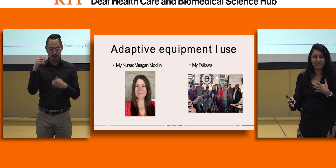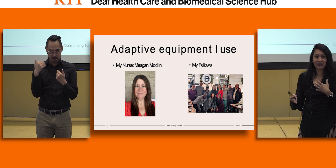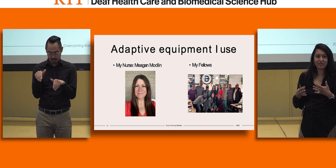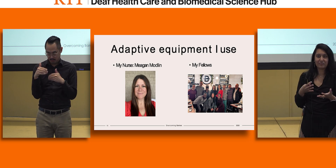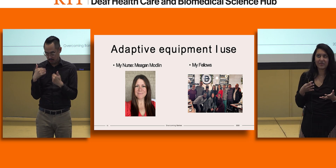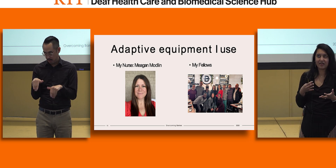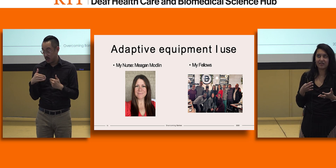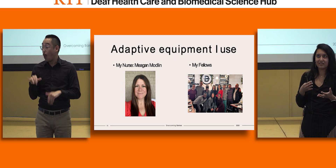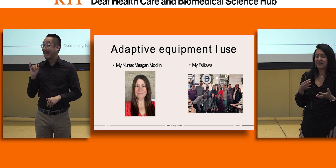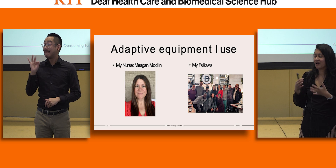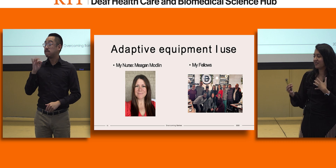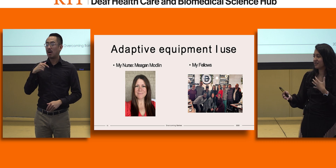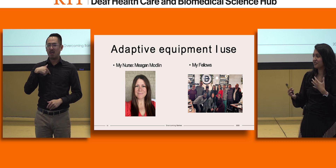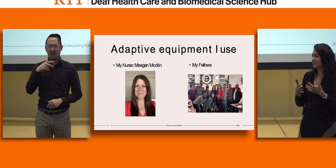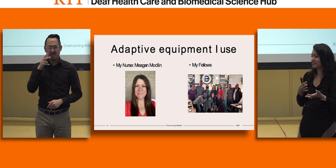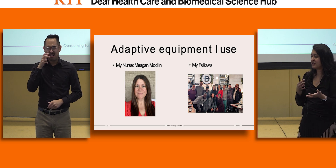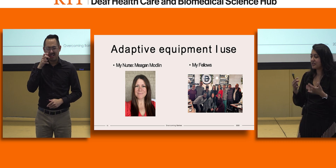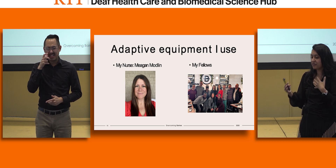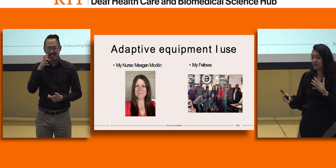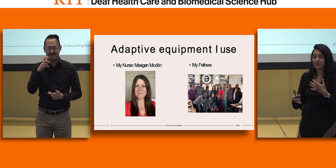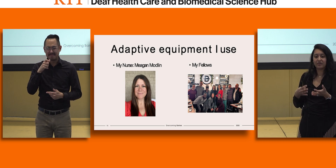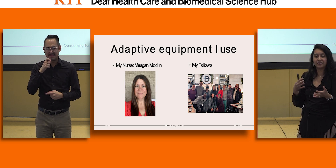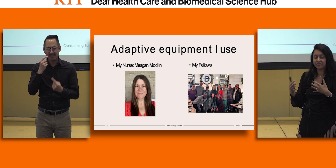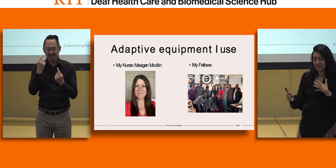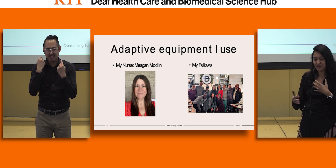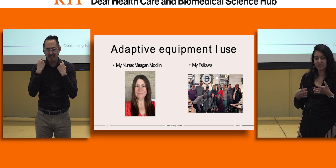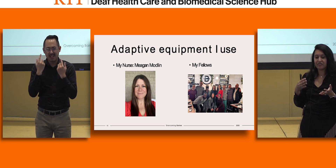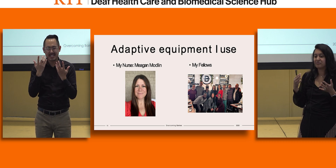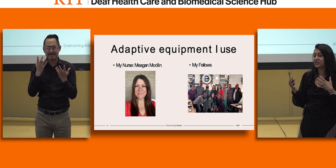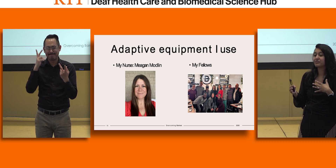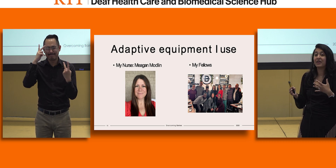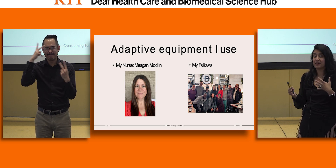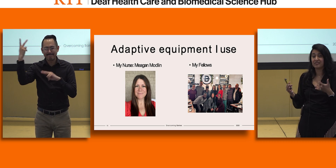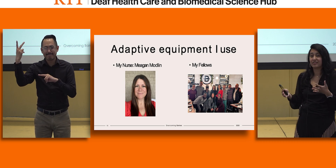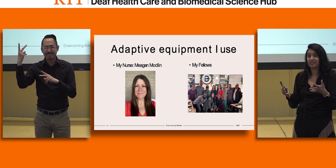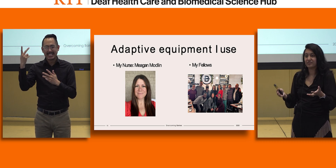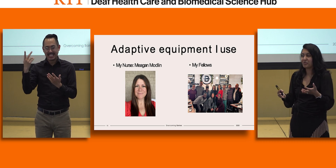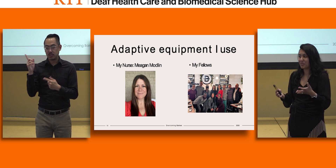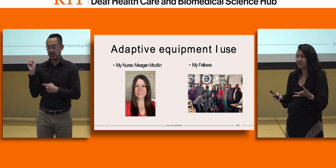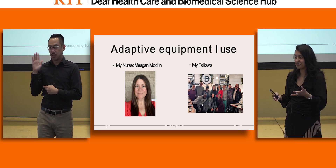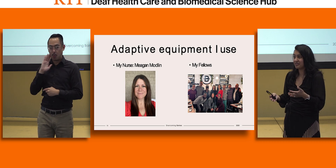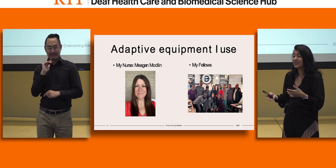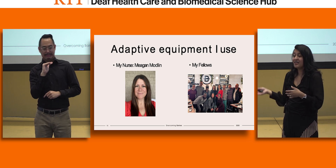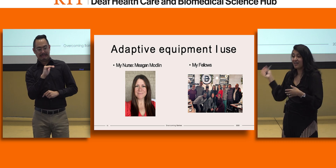If I am not hearing or understanding, or I've misread a signal from a patient,